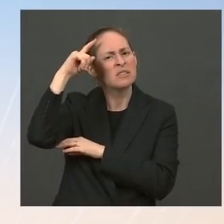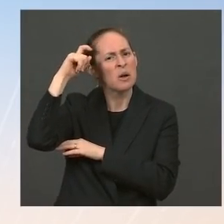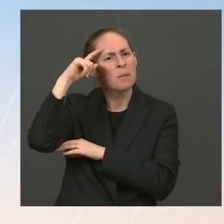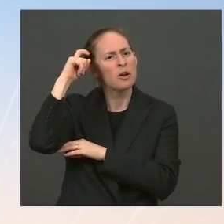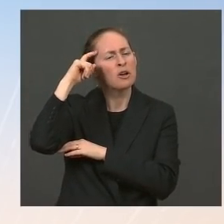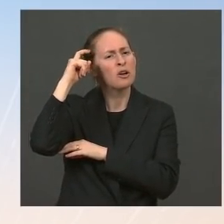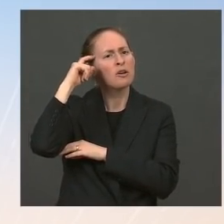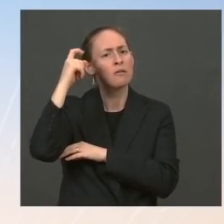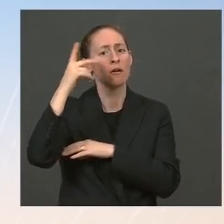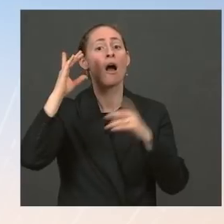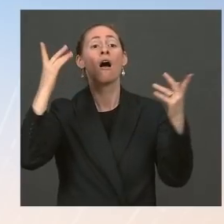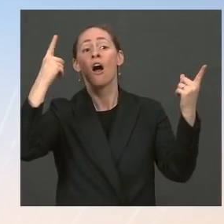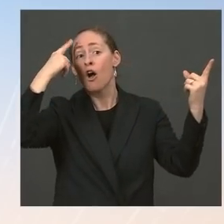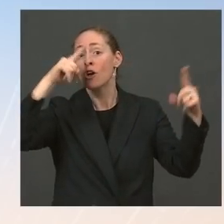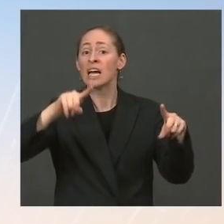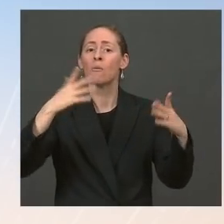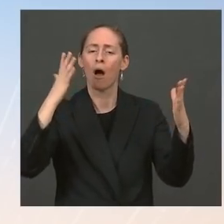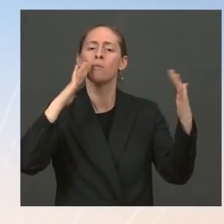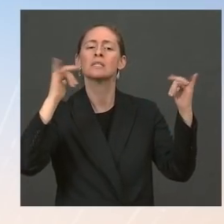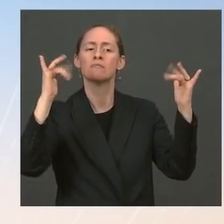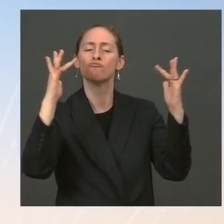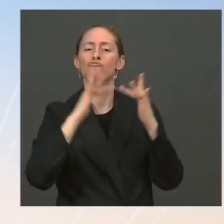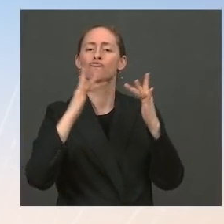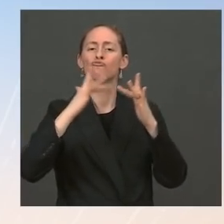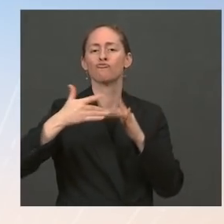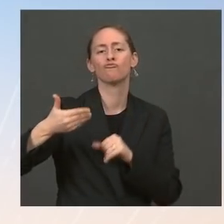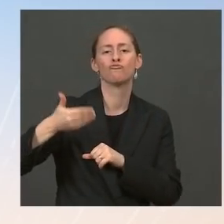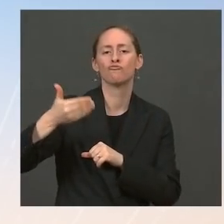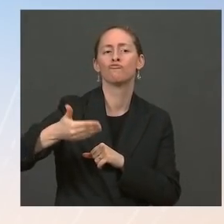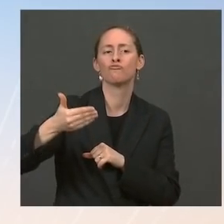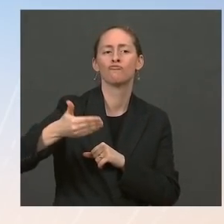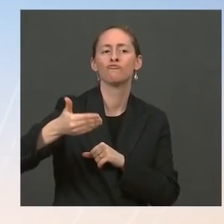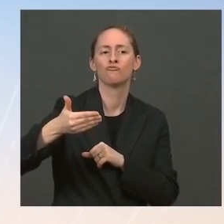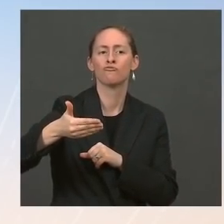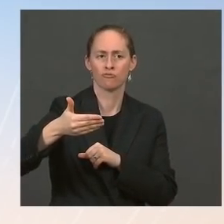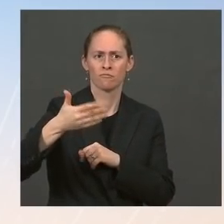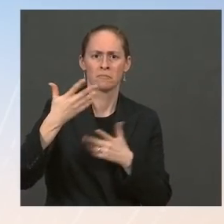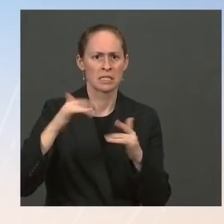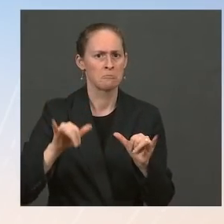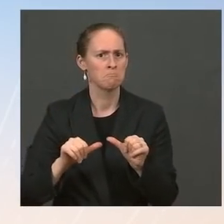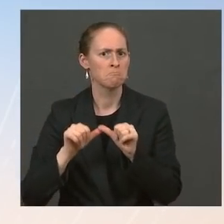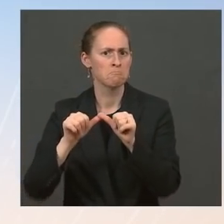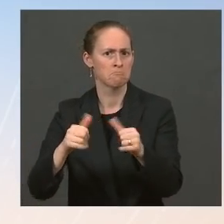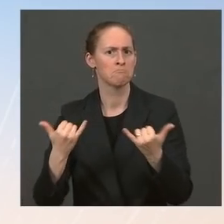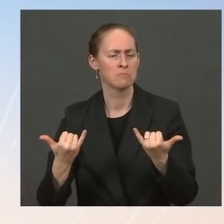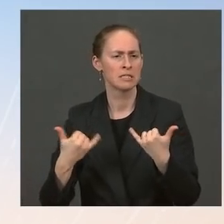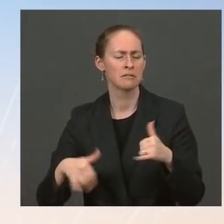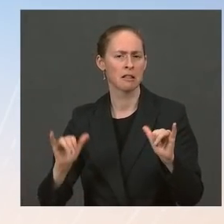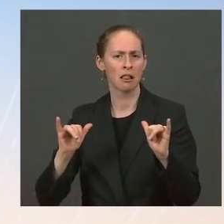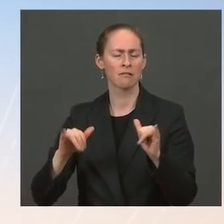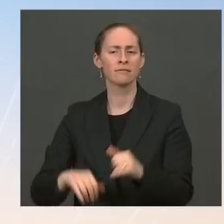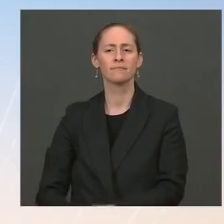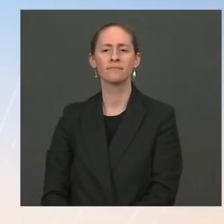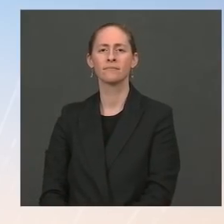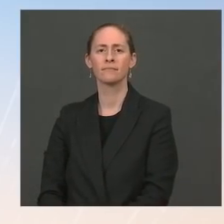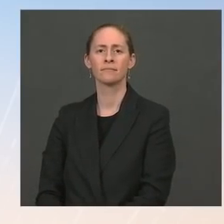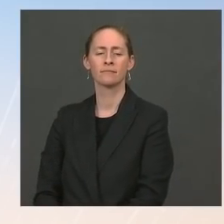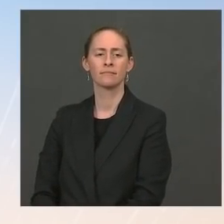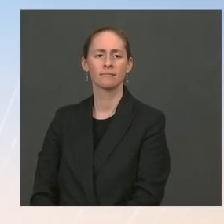of contact and engagement at a high level, and that has proceeded since that point in time. The Press: So you're not ruling it out? Is that right? Ms. Psaki: I am not ruling out that the President